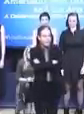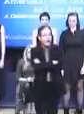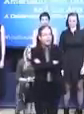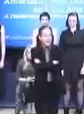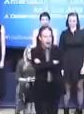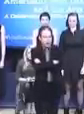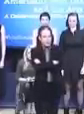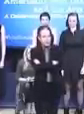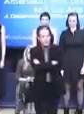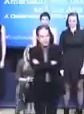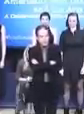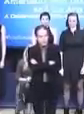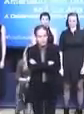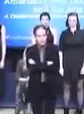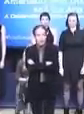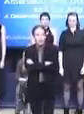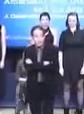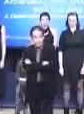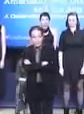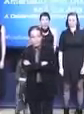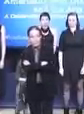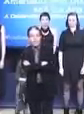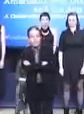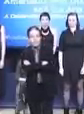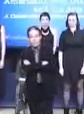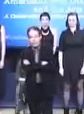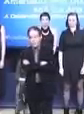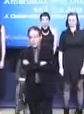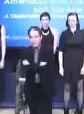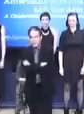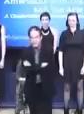power of the arts. To promote peace and cultural understanding.